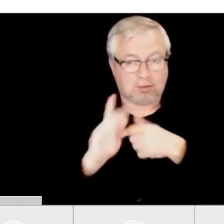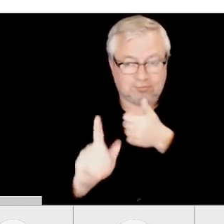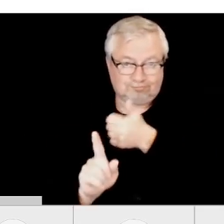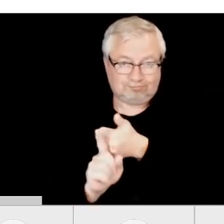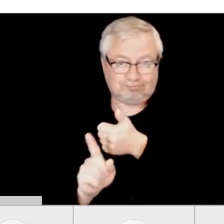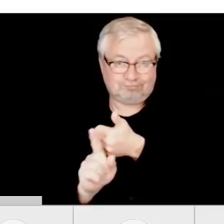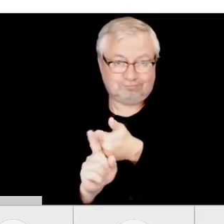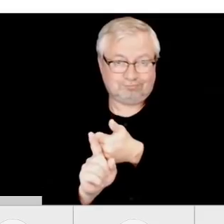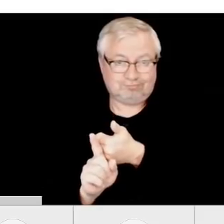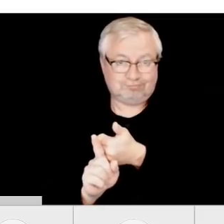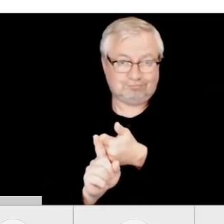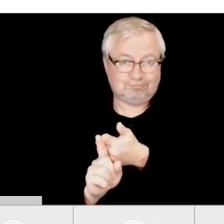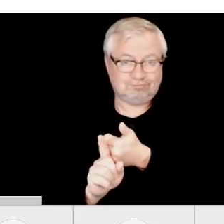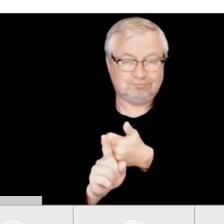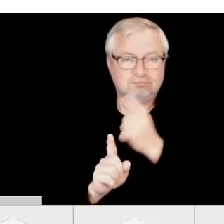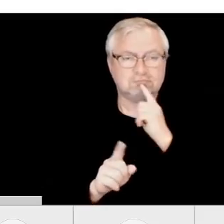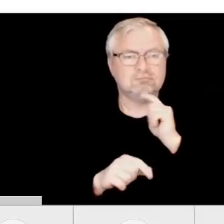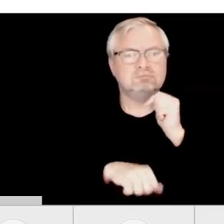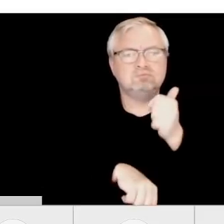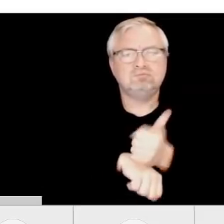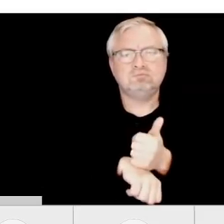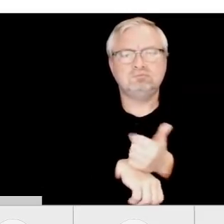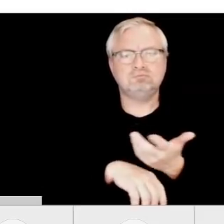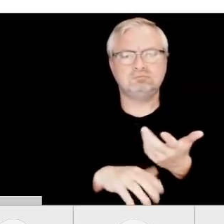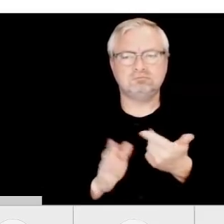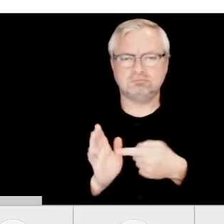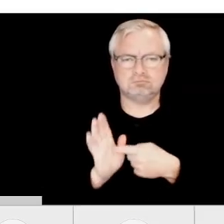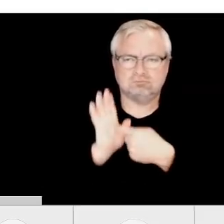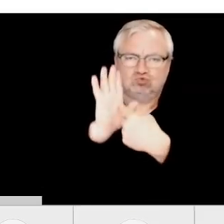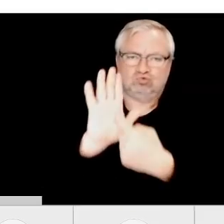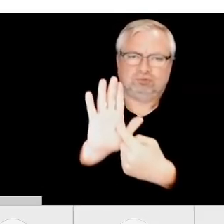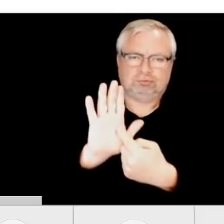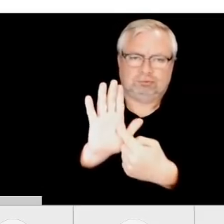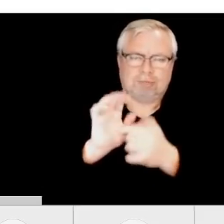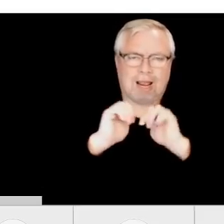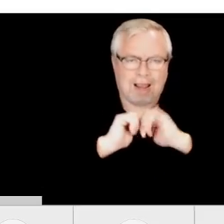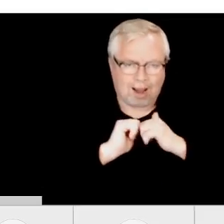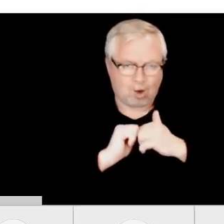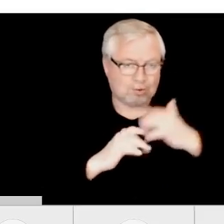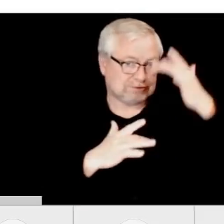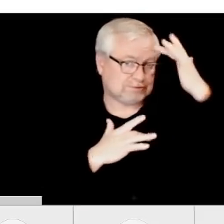to sort of mechanistically represent how the population -- and it is